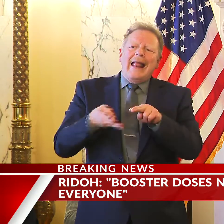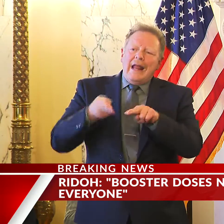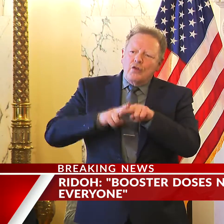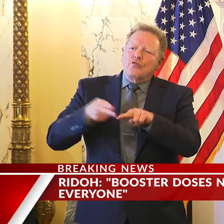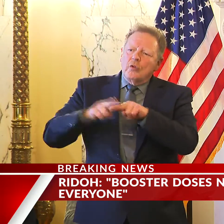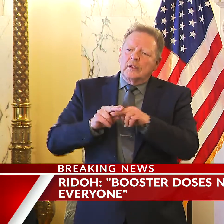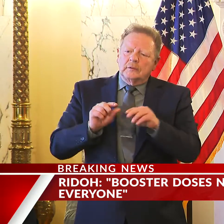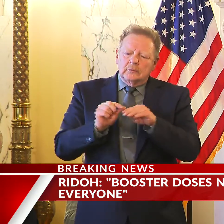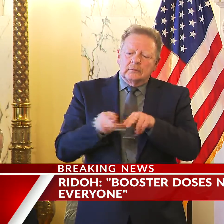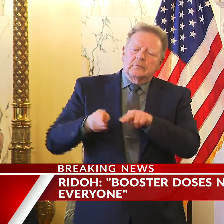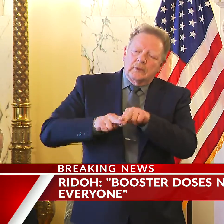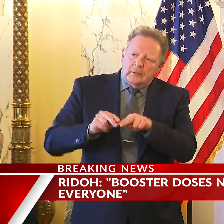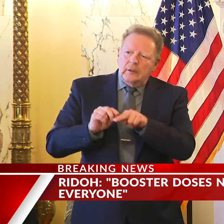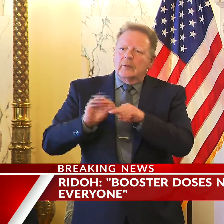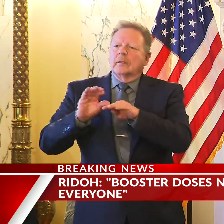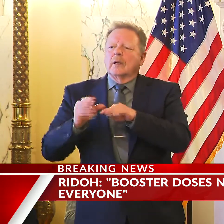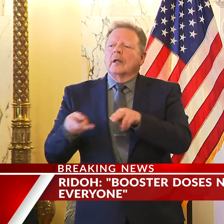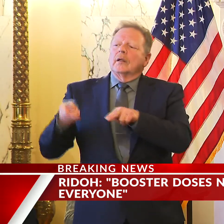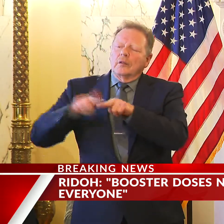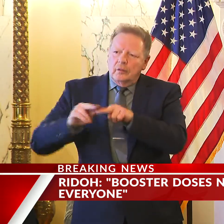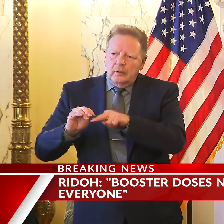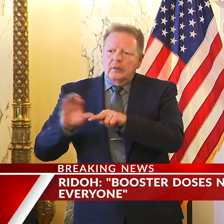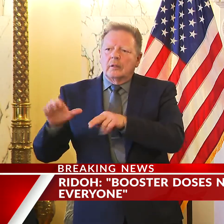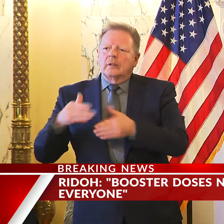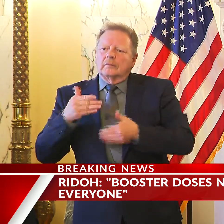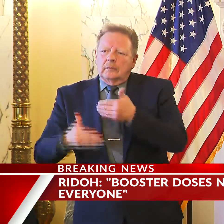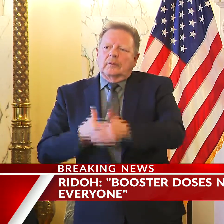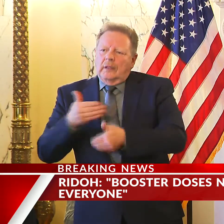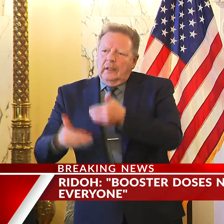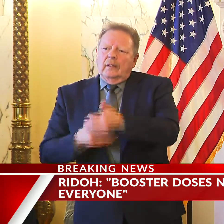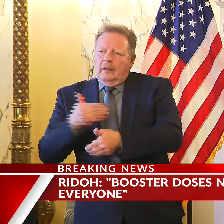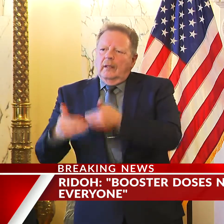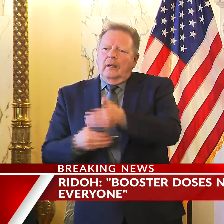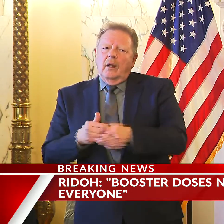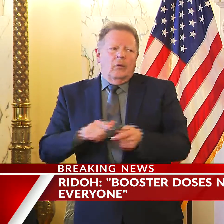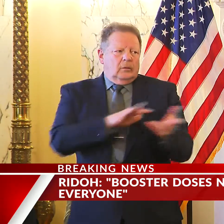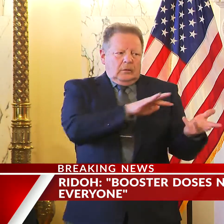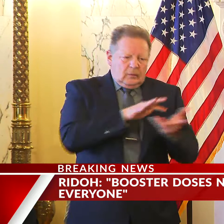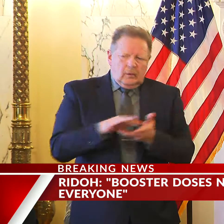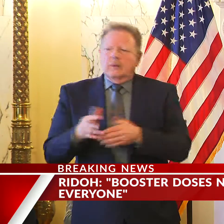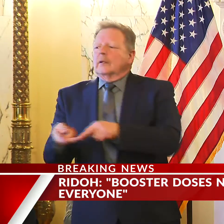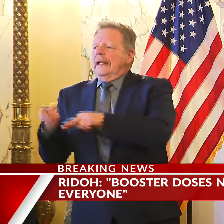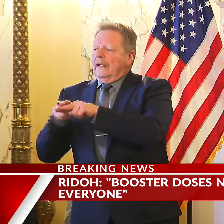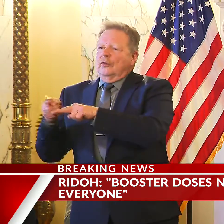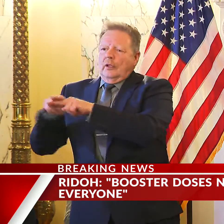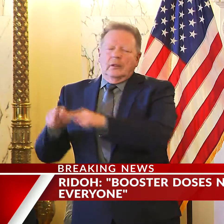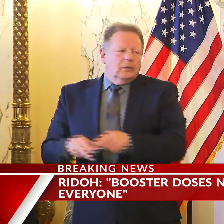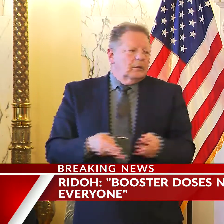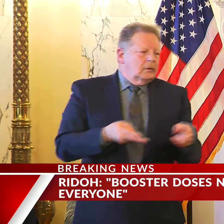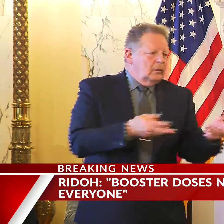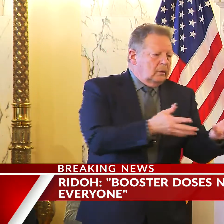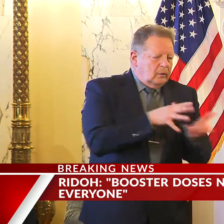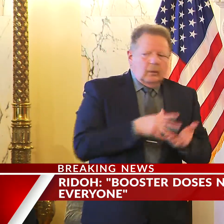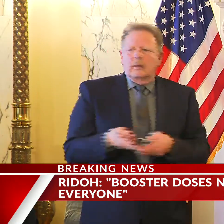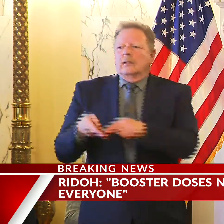WE DID BACK IN APRIL AND MAY AS WE GET GOING. SO THE IN THE COST. THE ACCESSIBILITY IS GOING TO INCREASE WITH THAT